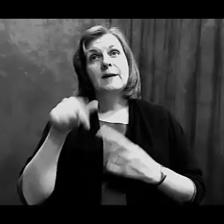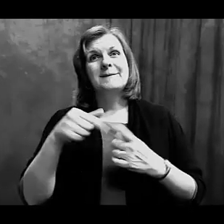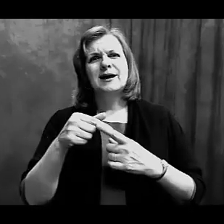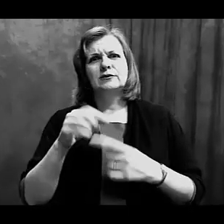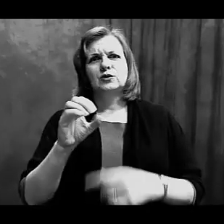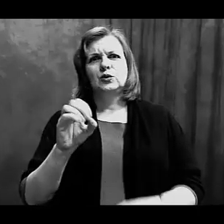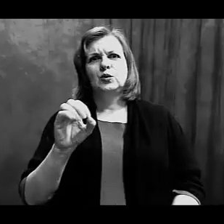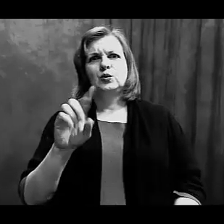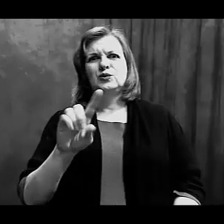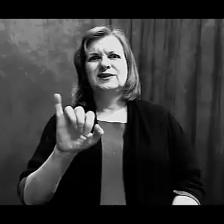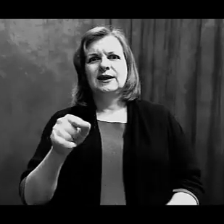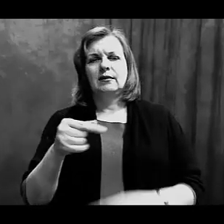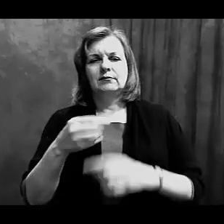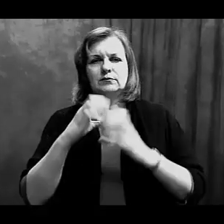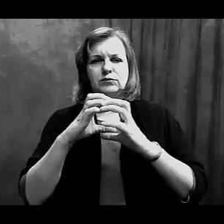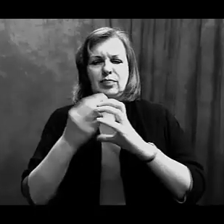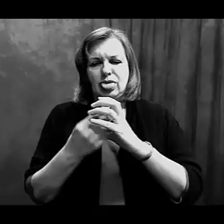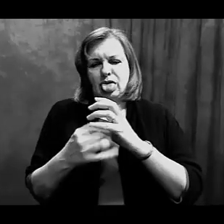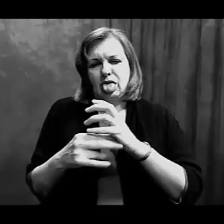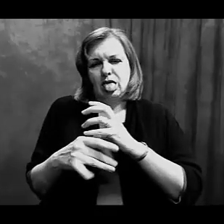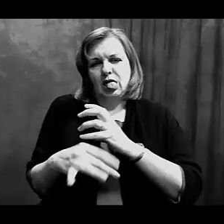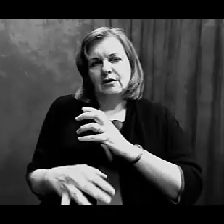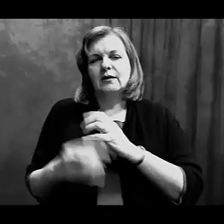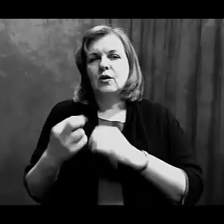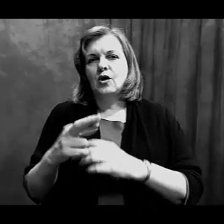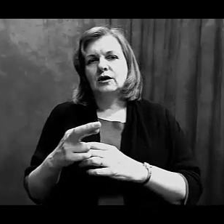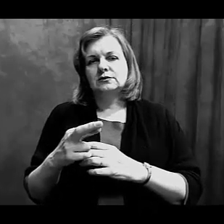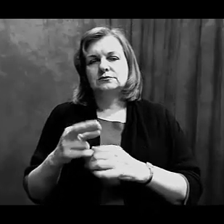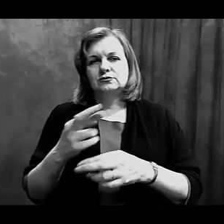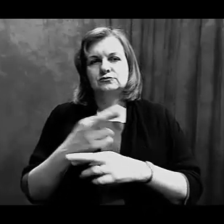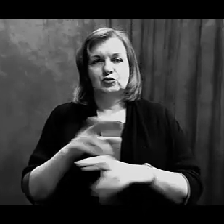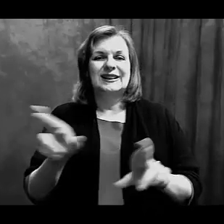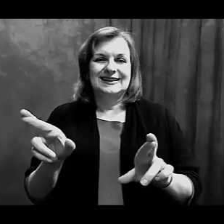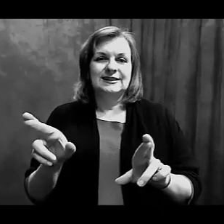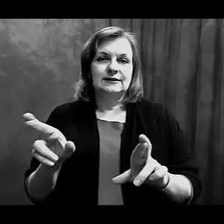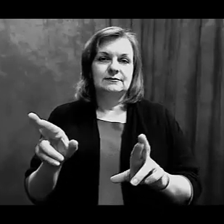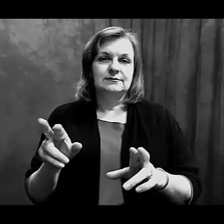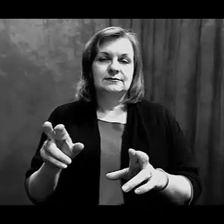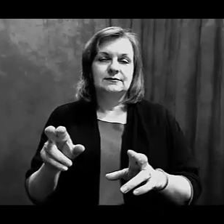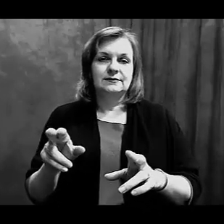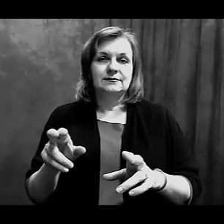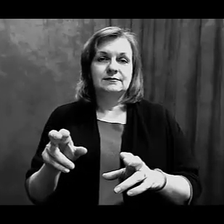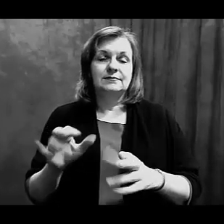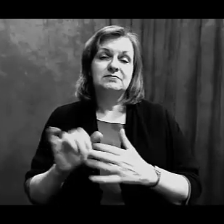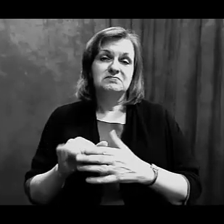so you might think about "oozing" or releasing